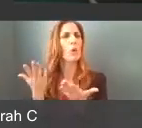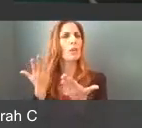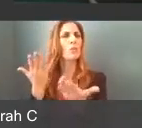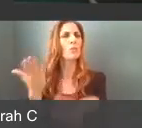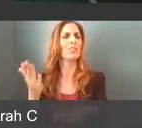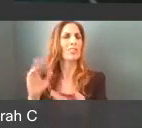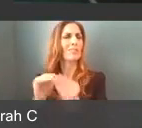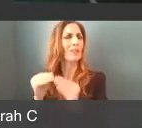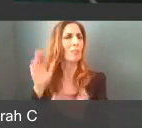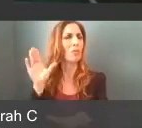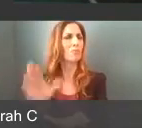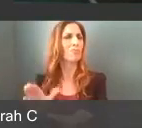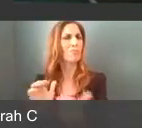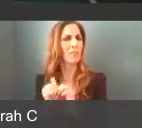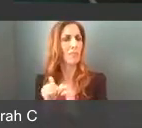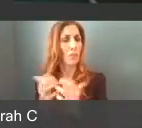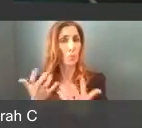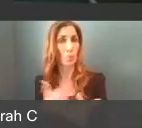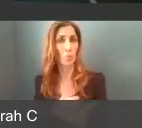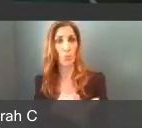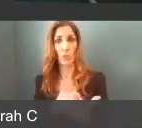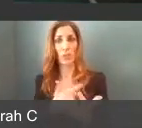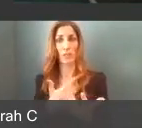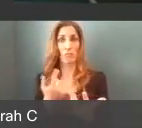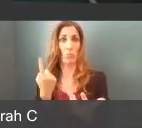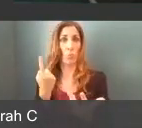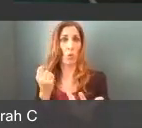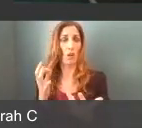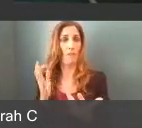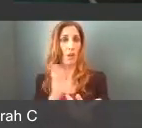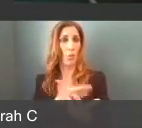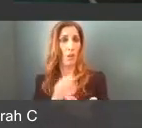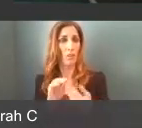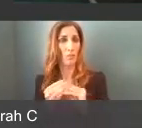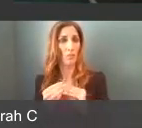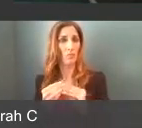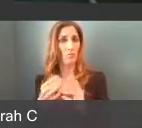down? Were the Montco numbers high due to more testing?